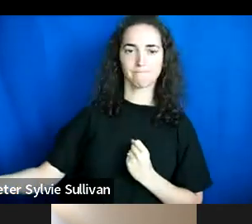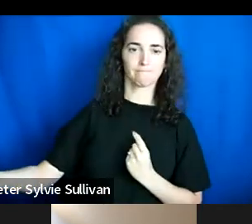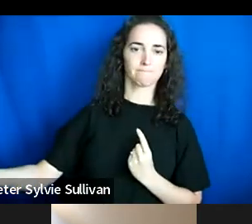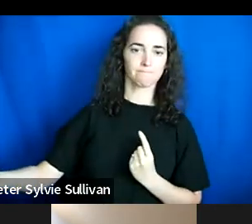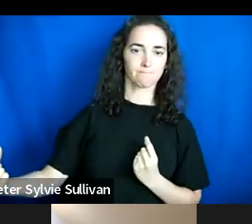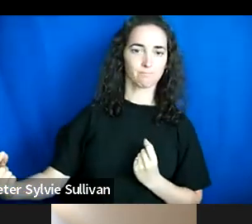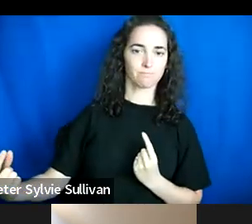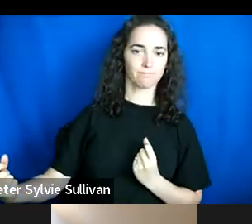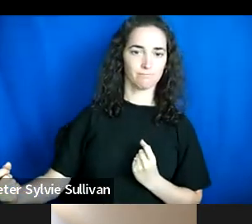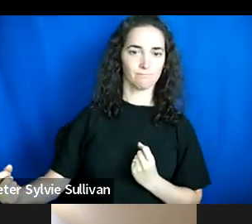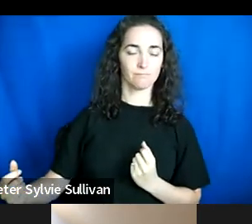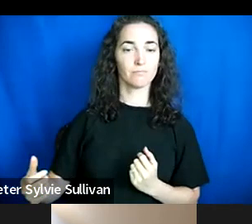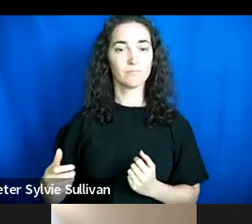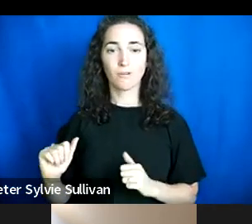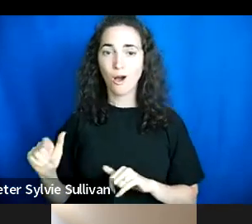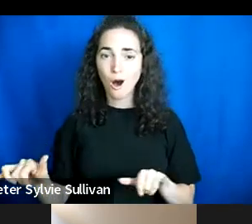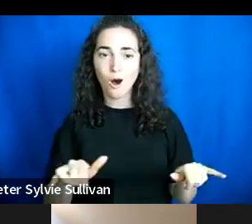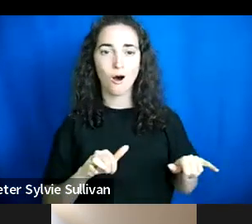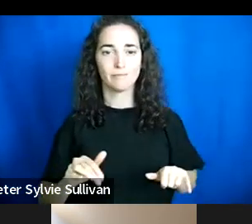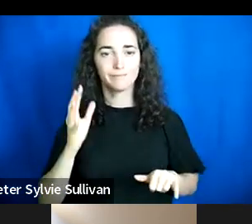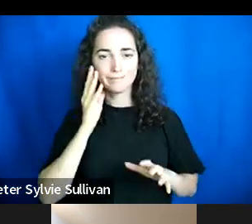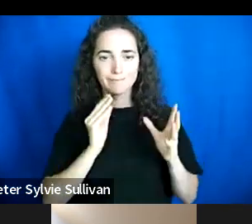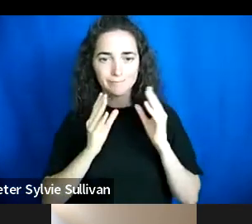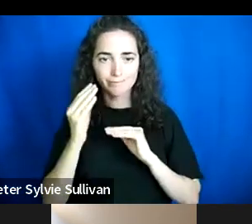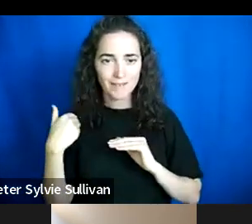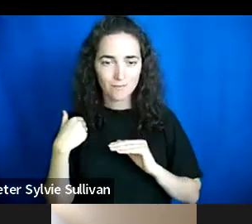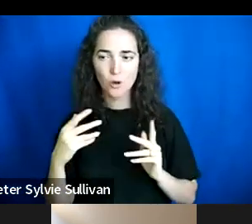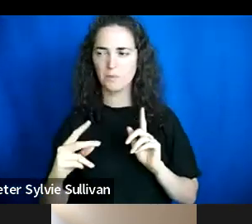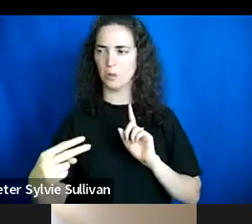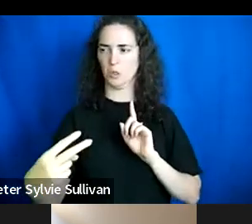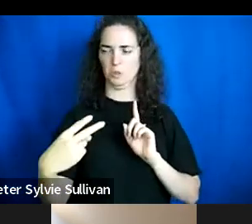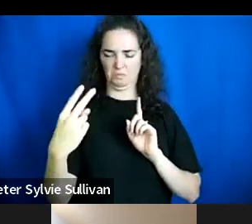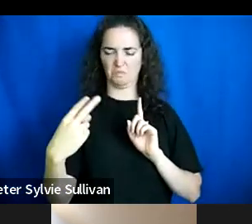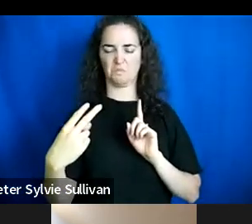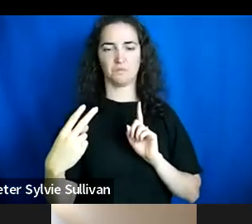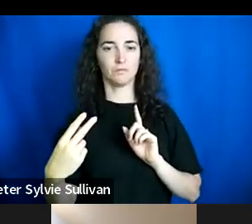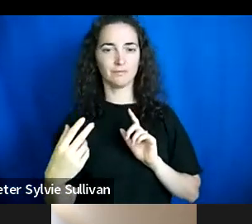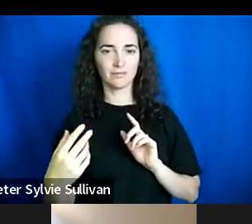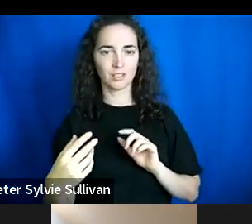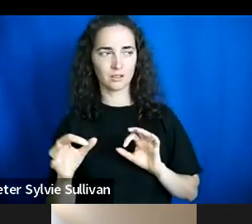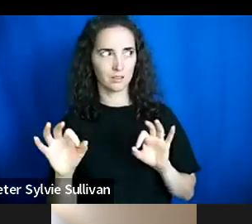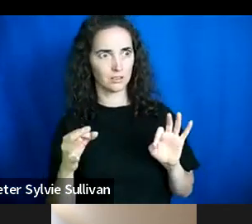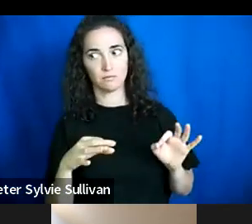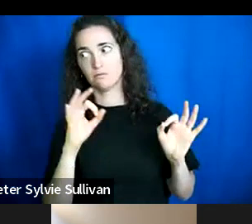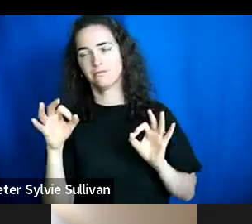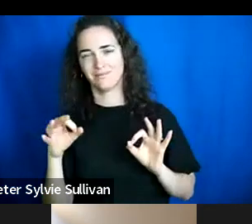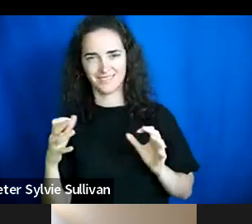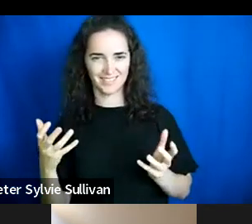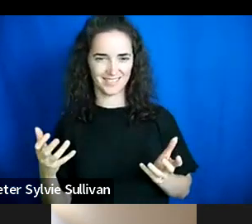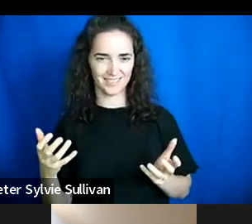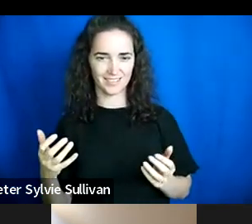And you know we've all gotten this the the stairs and the looks, and the I haven't had any confront it.